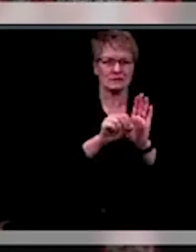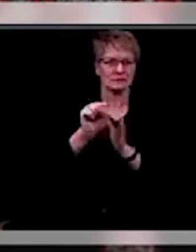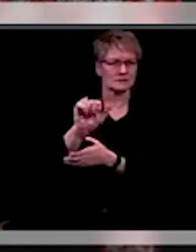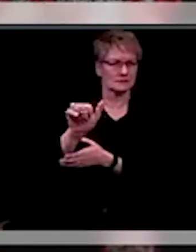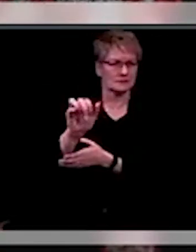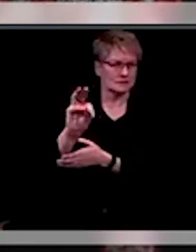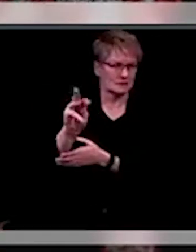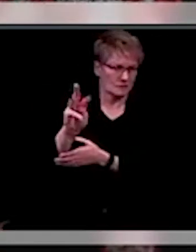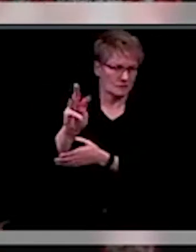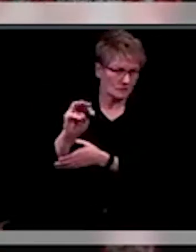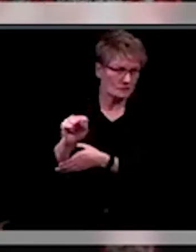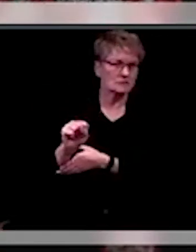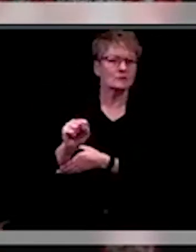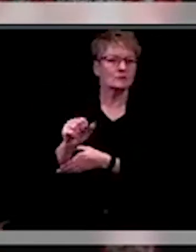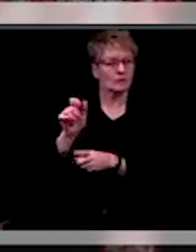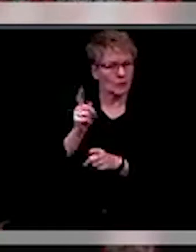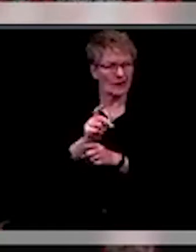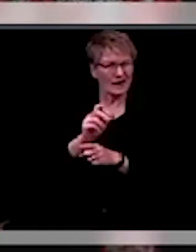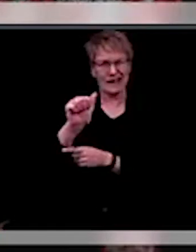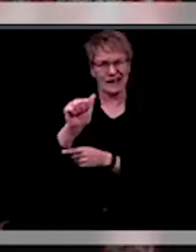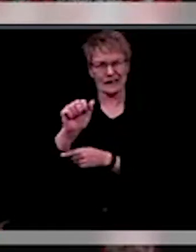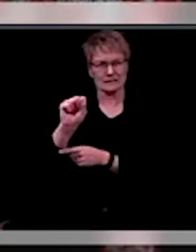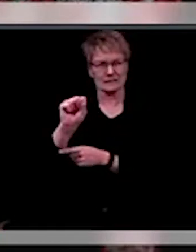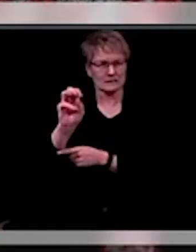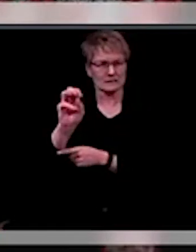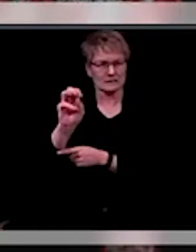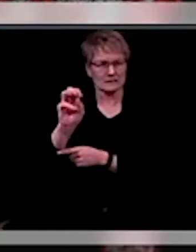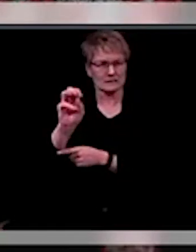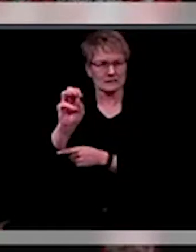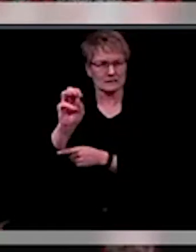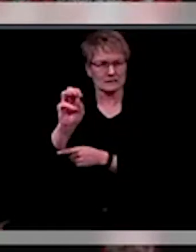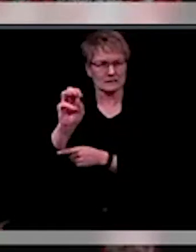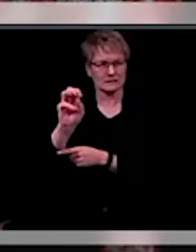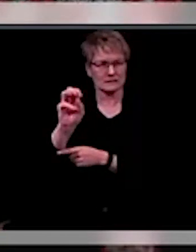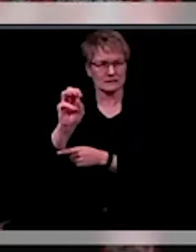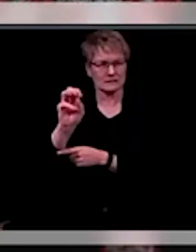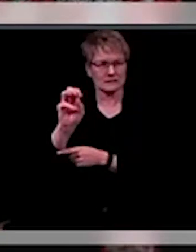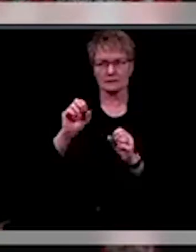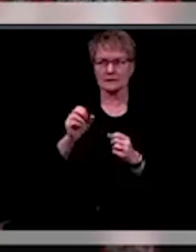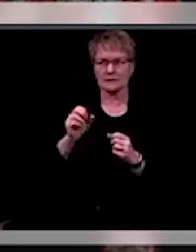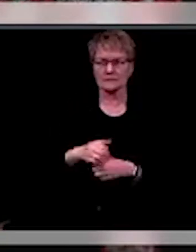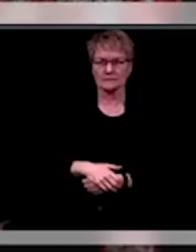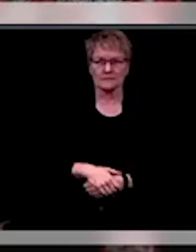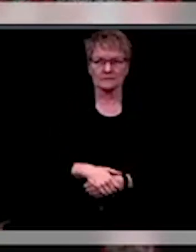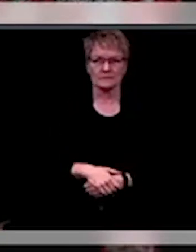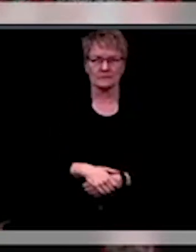people. In addition, the state does give us an adjusted case rate based on our testing volumes.